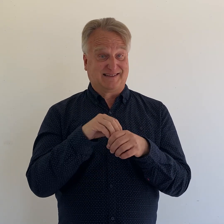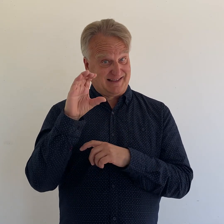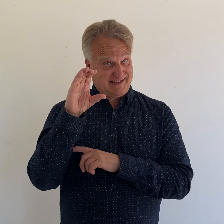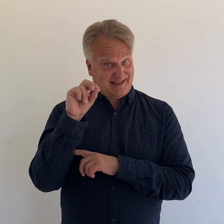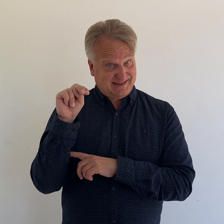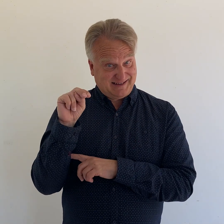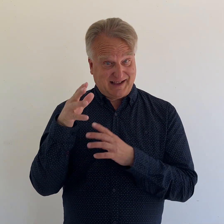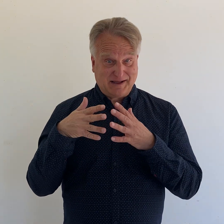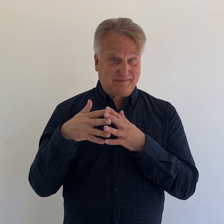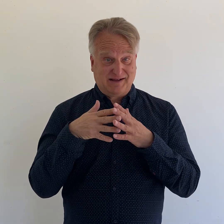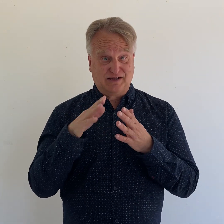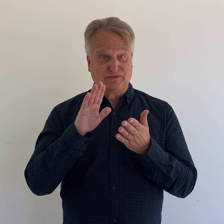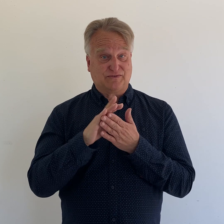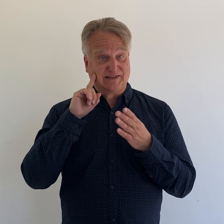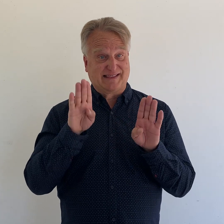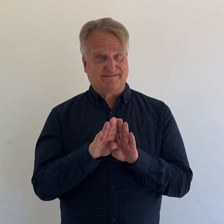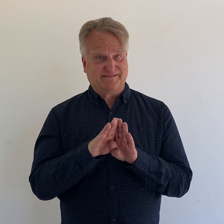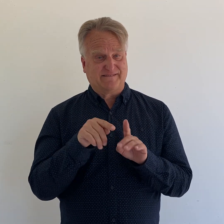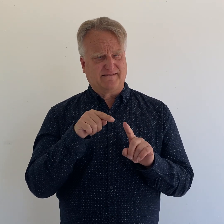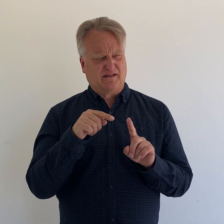in Hartford, Connecticut in 1817.